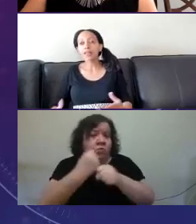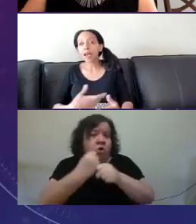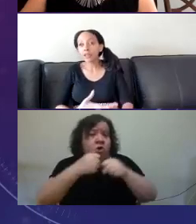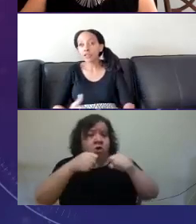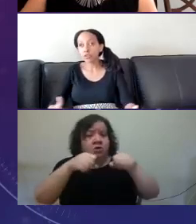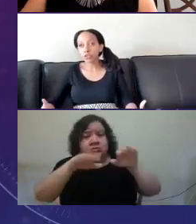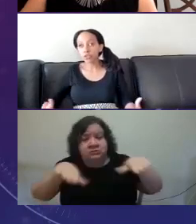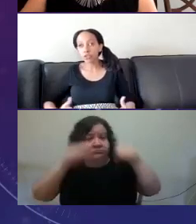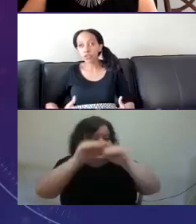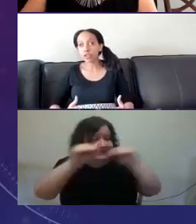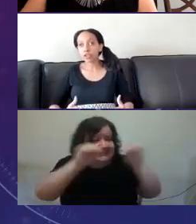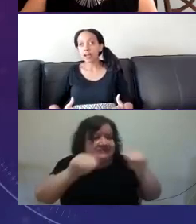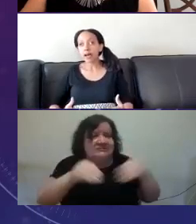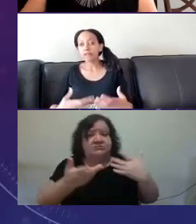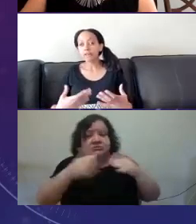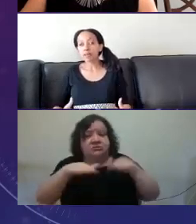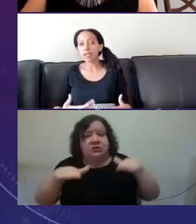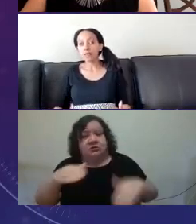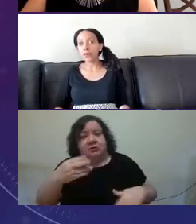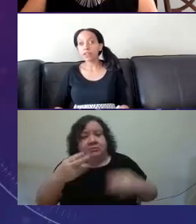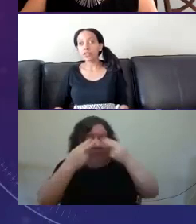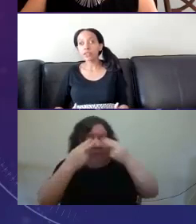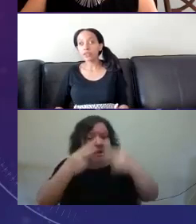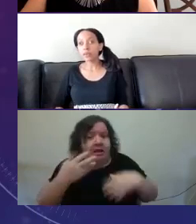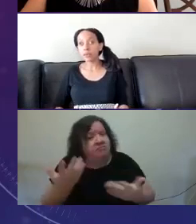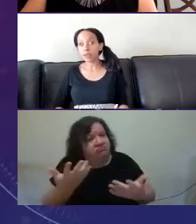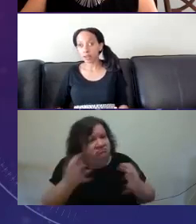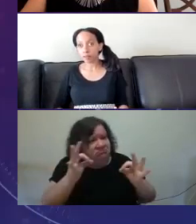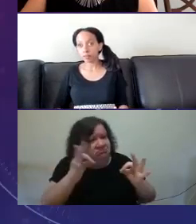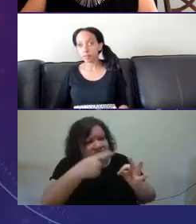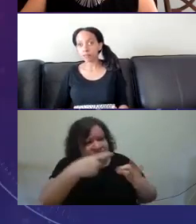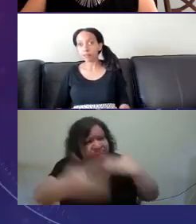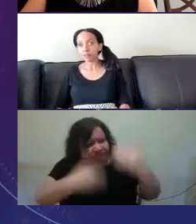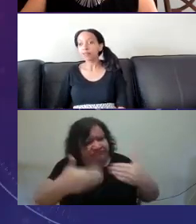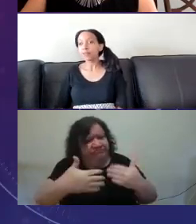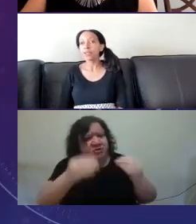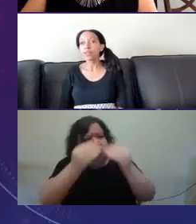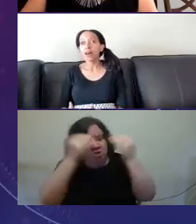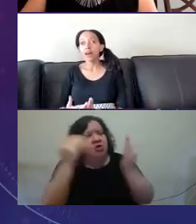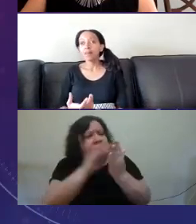have a social circle of family and friends and learning with them my